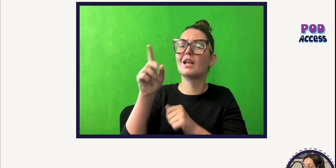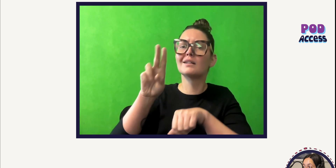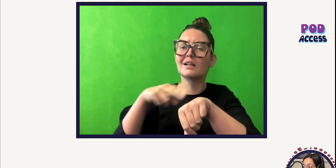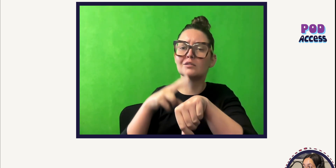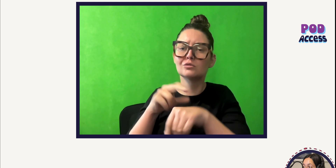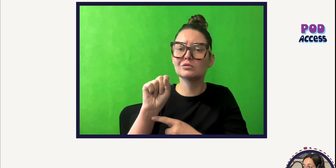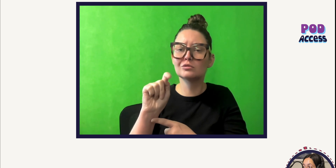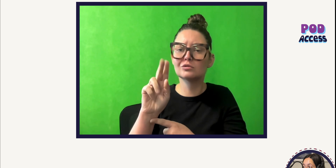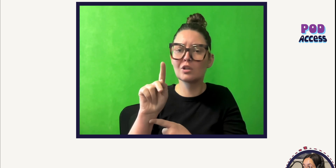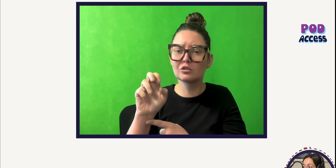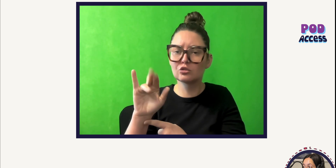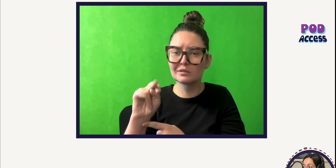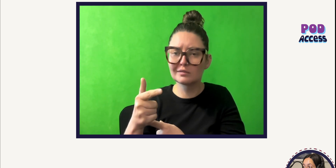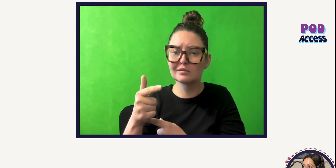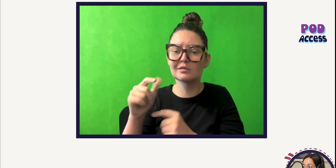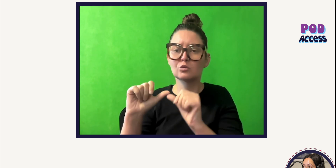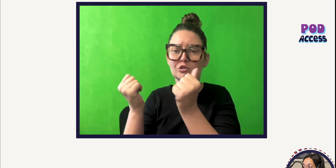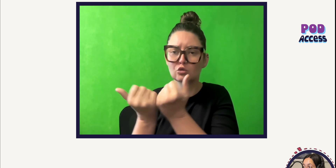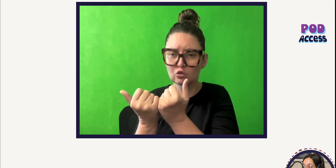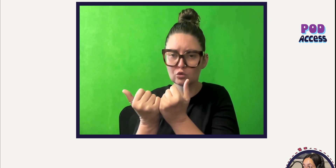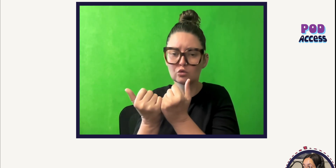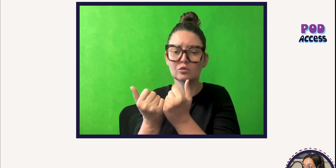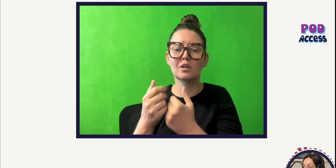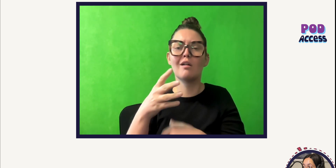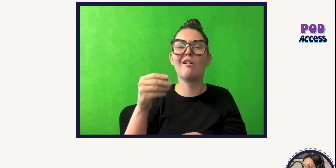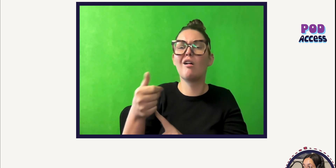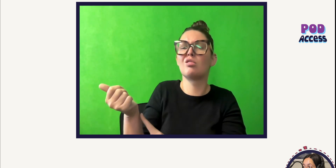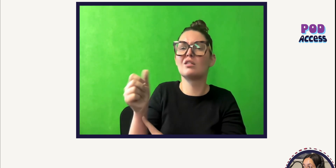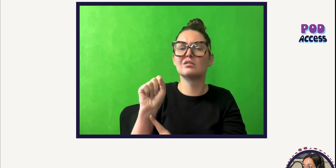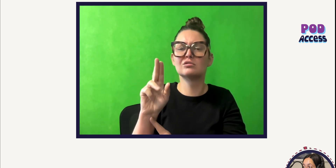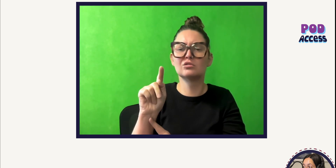I've partnered with the National Stuttering Association and other stuttering groups.